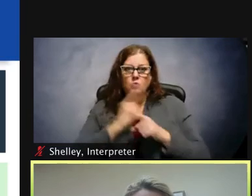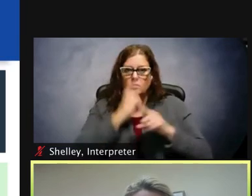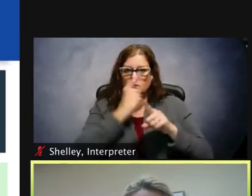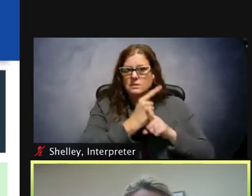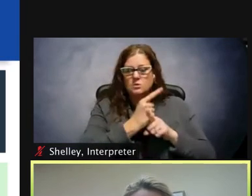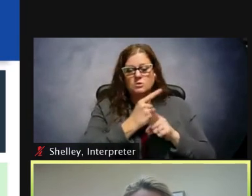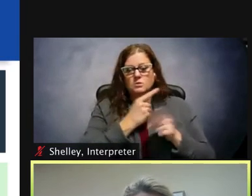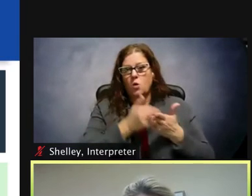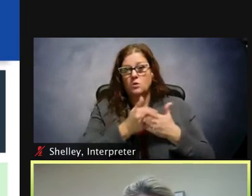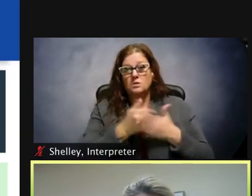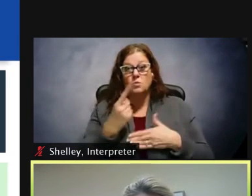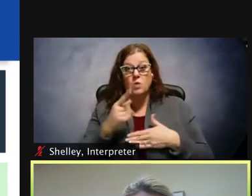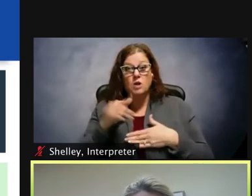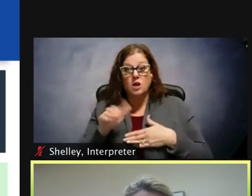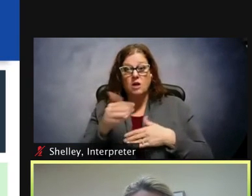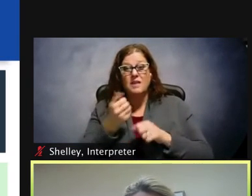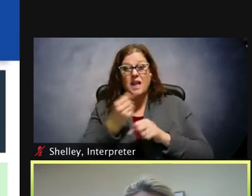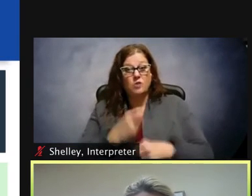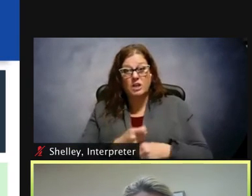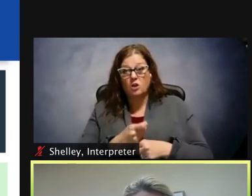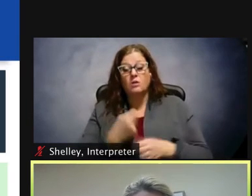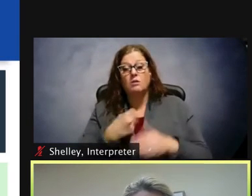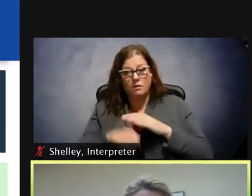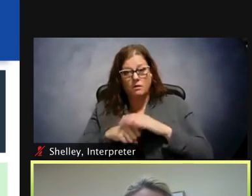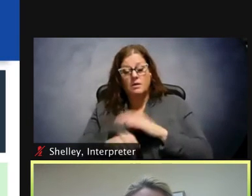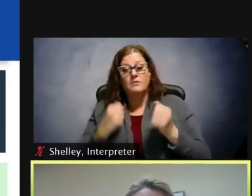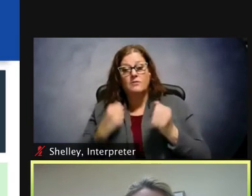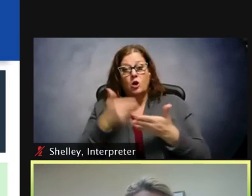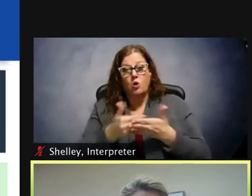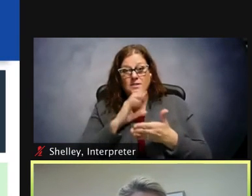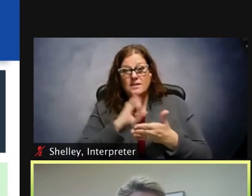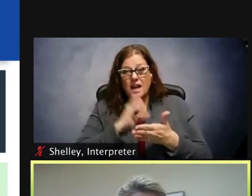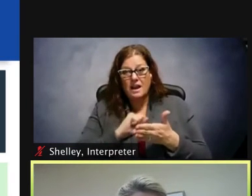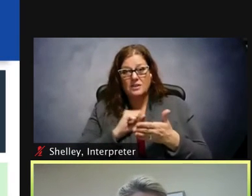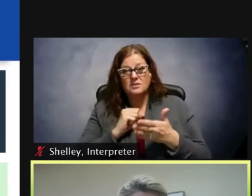one child every year so they're very very close in age and a very close-knit family.